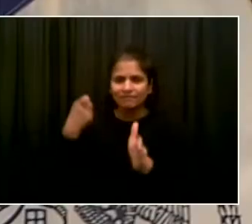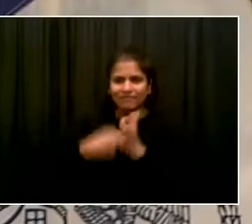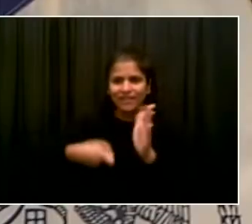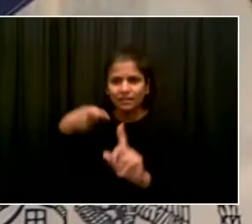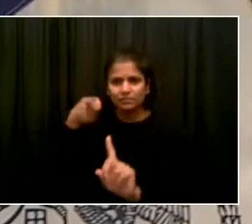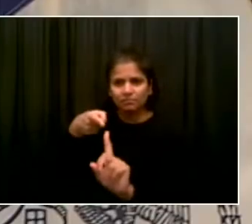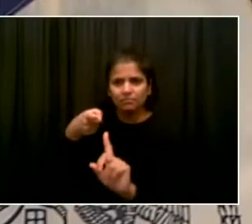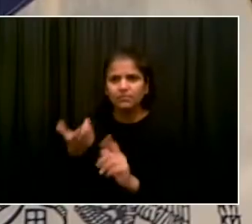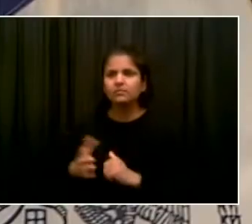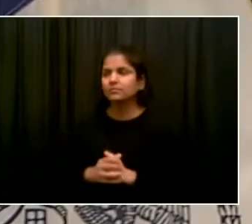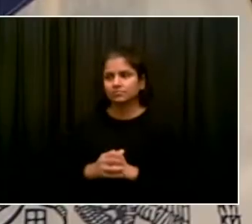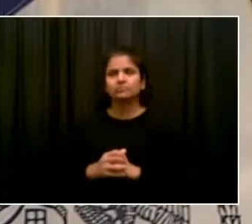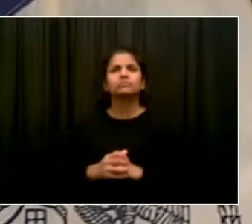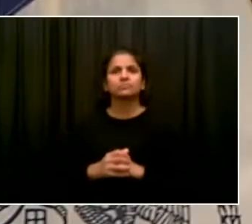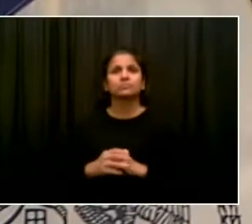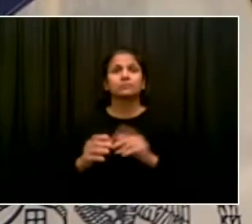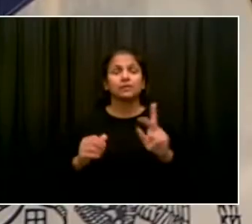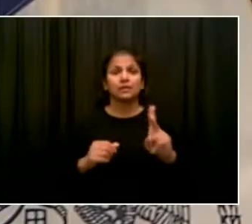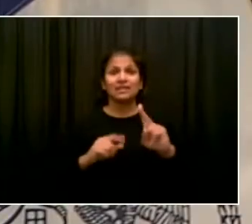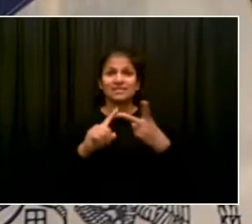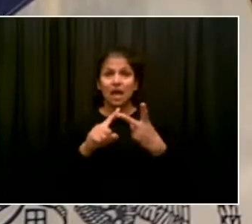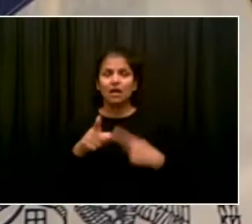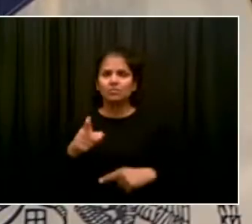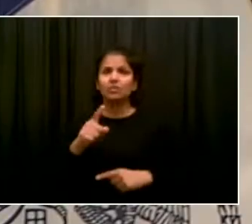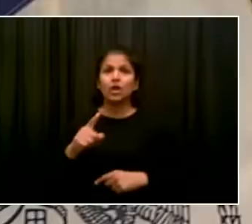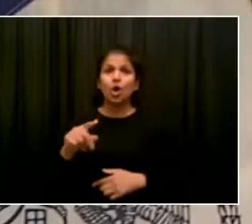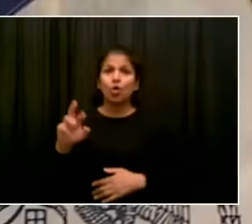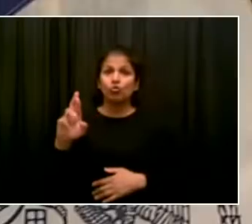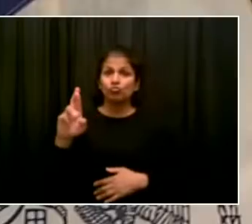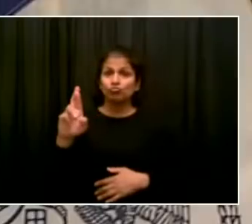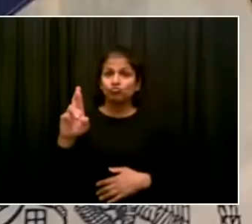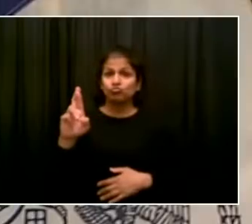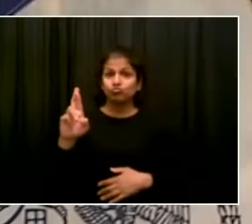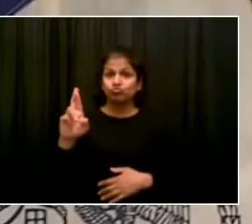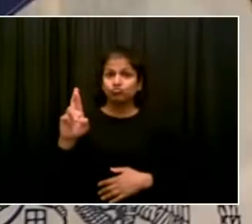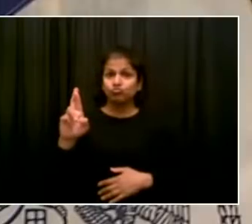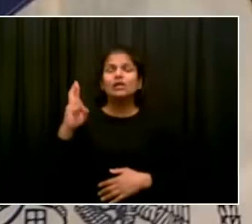COMPANIES FORCED THE FIRE THAT UNVACCINATED PEOPLE. AND THEN